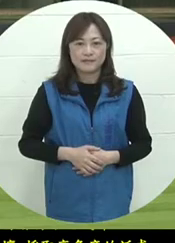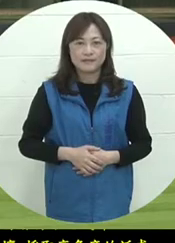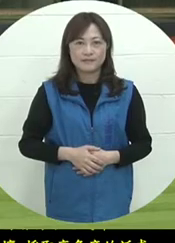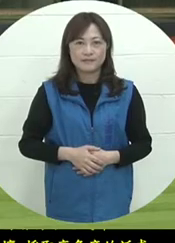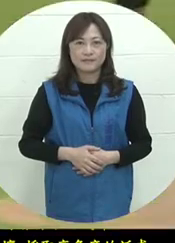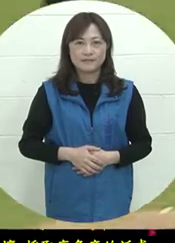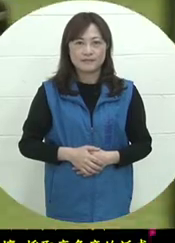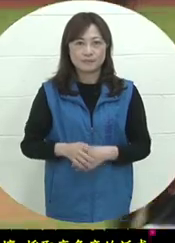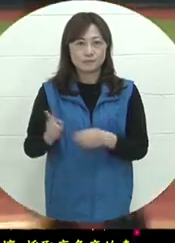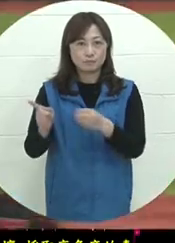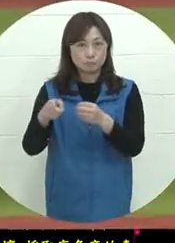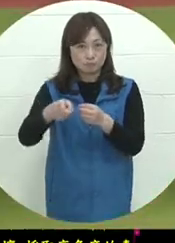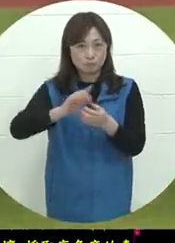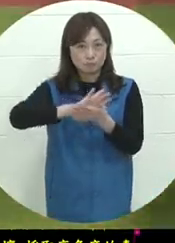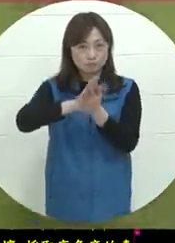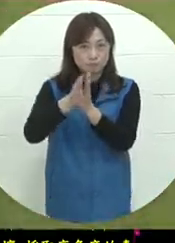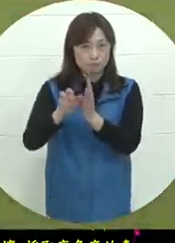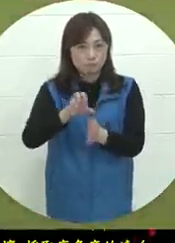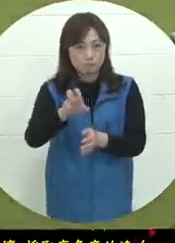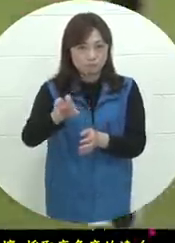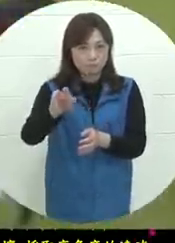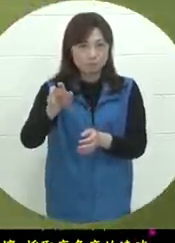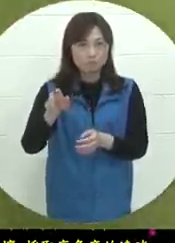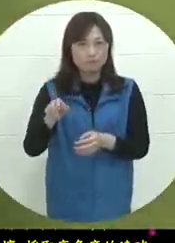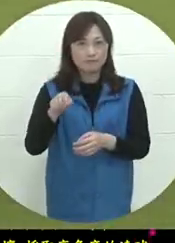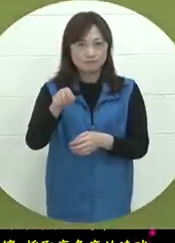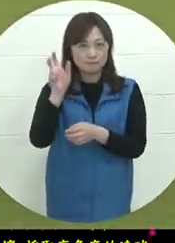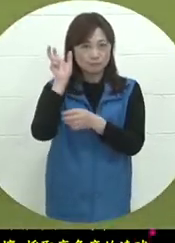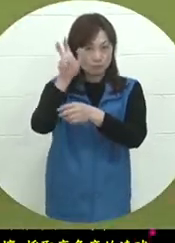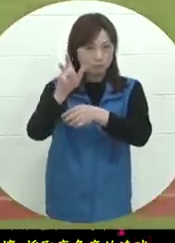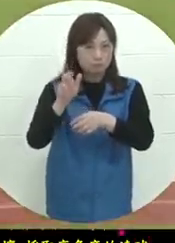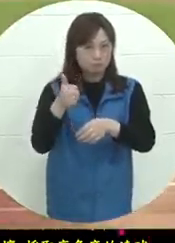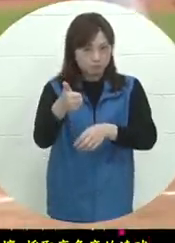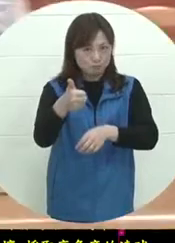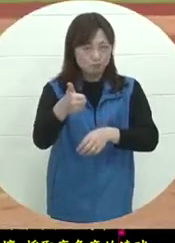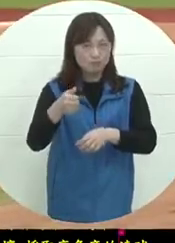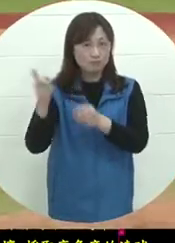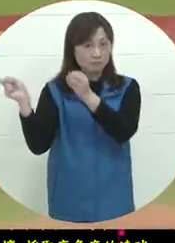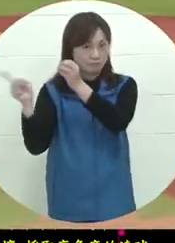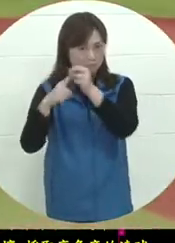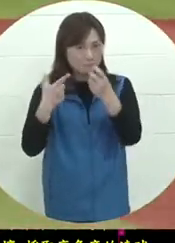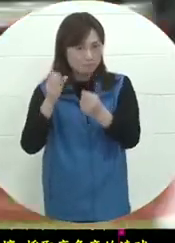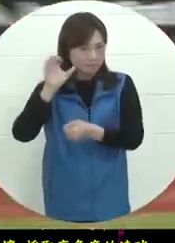. The pitcher's wonderful change-up pitch is also well mastered here.